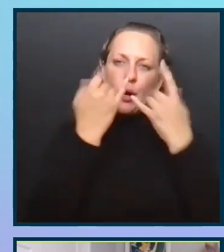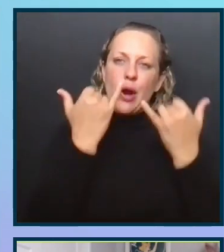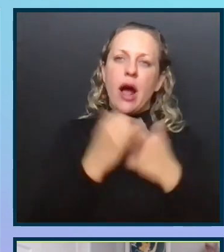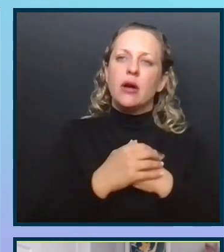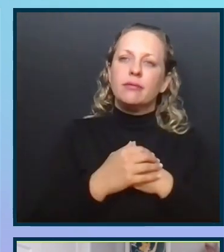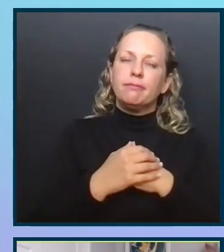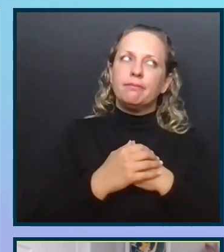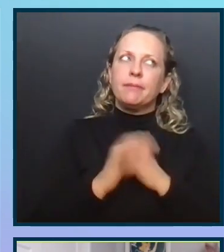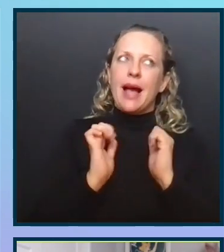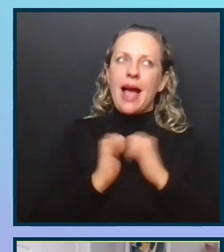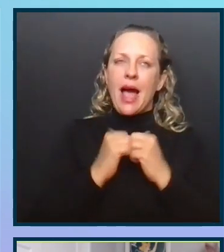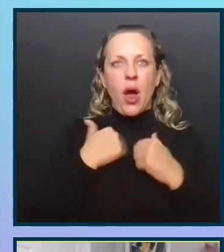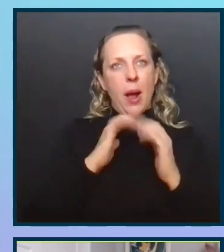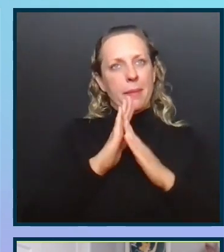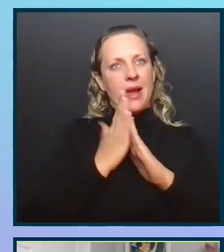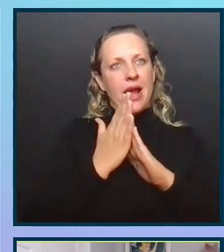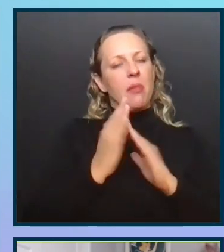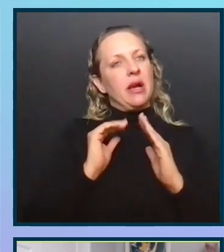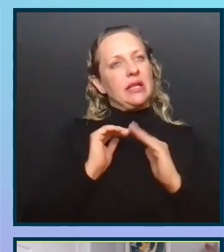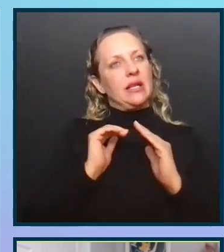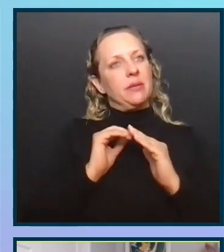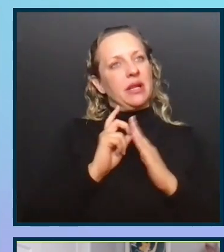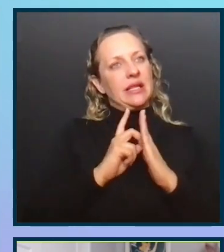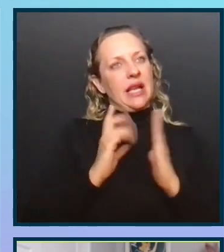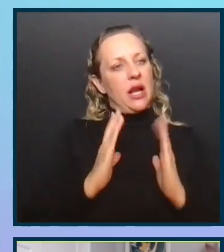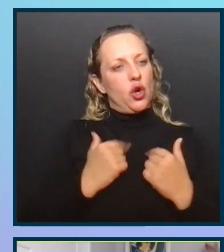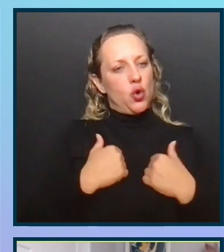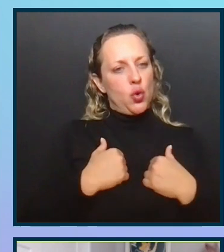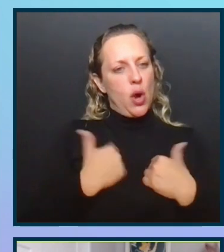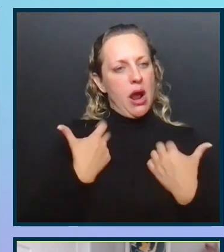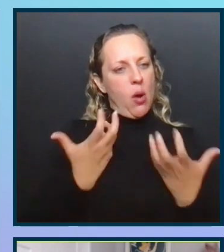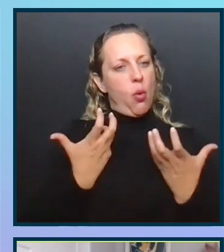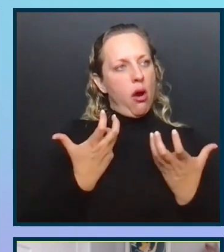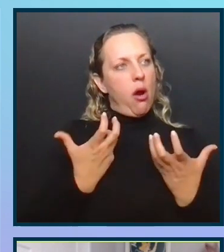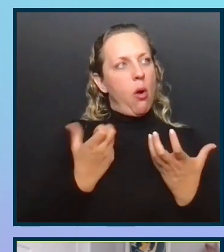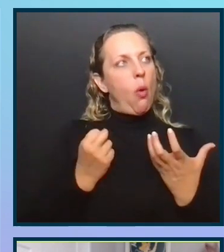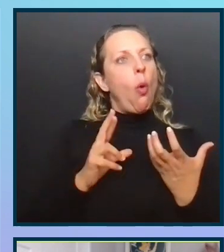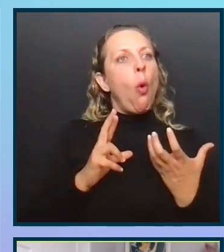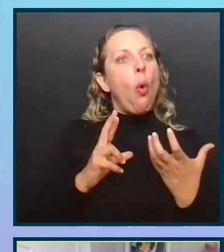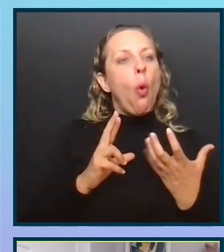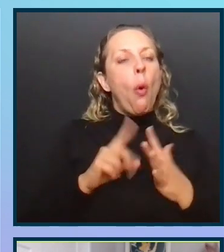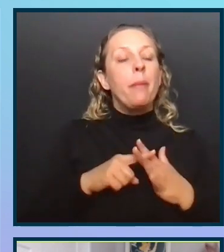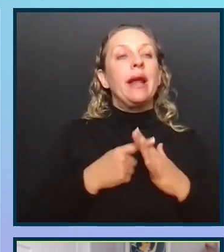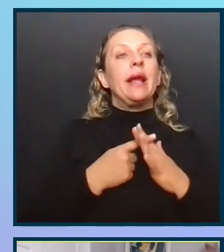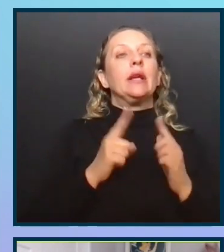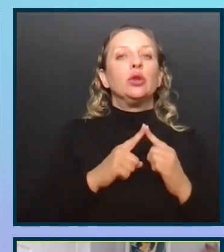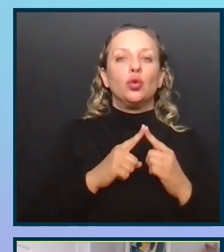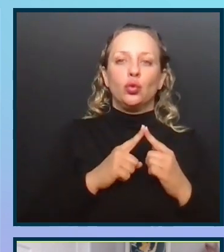how do you become an accessibility designer? Or even begin to build the skills